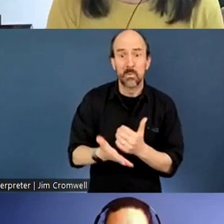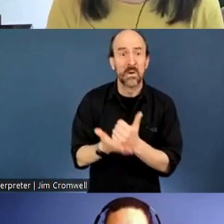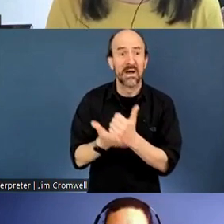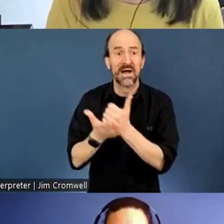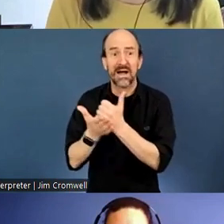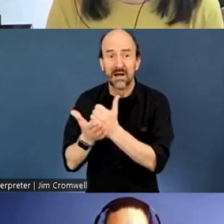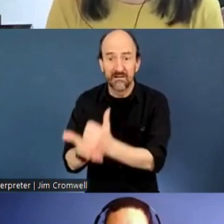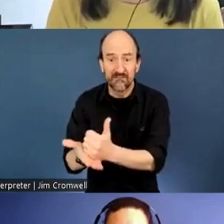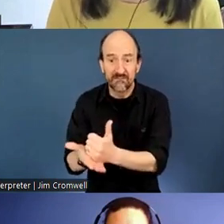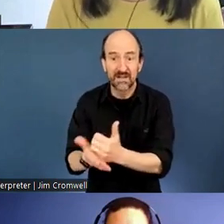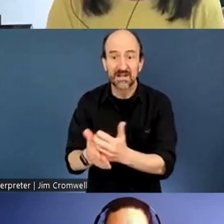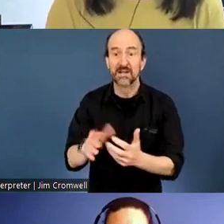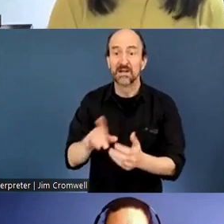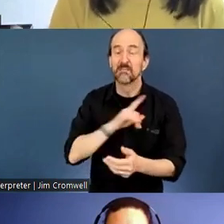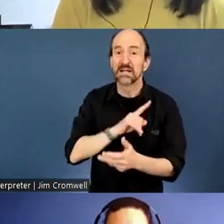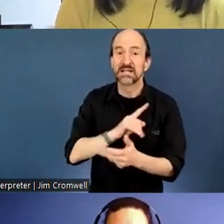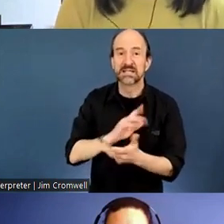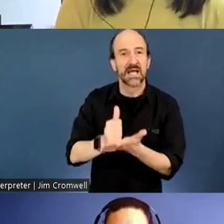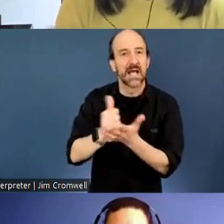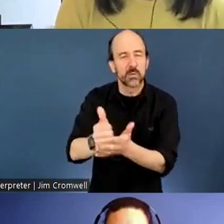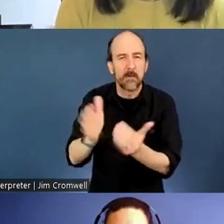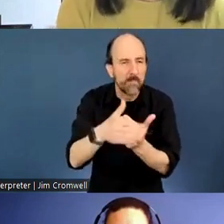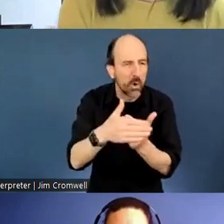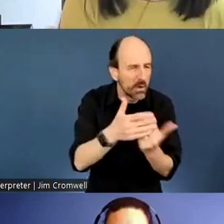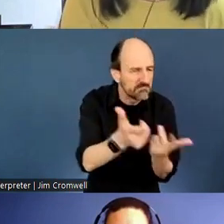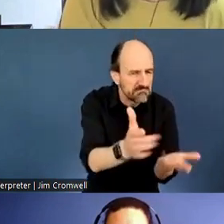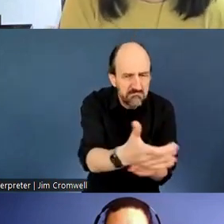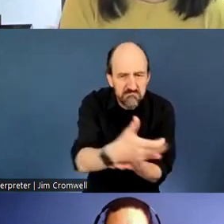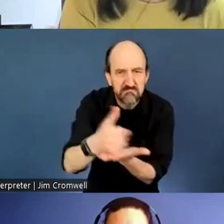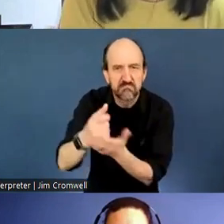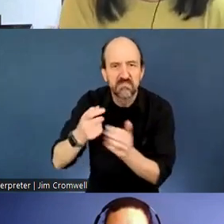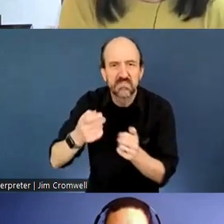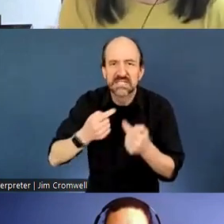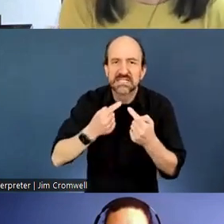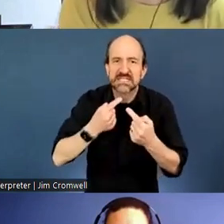collecting data and information that all stakeholders want and